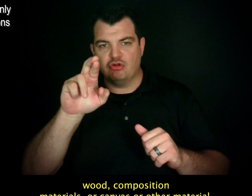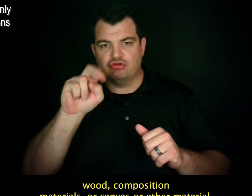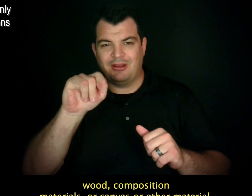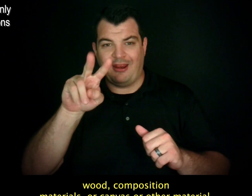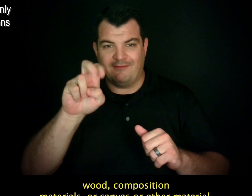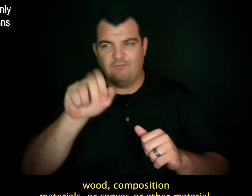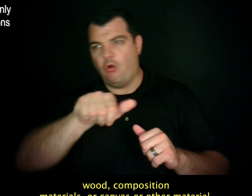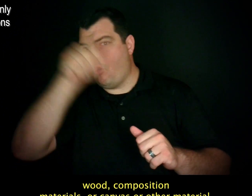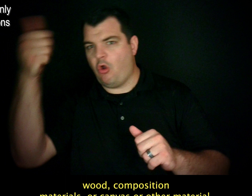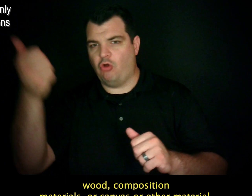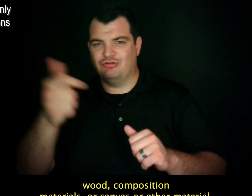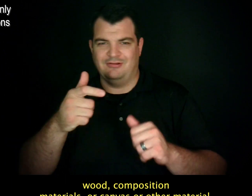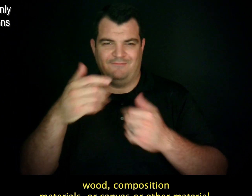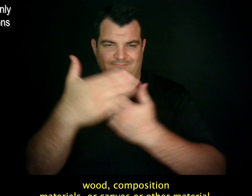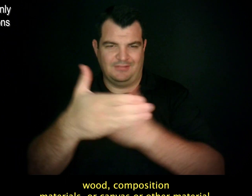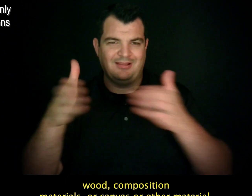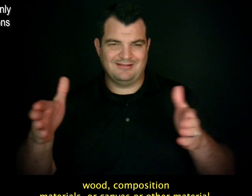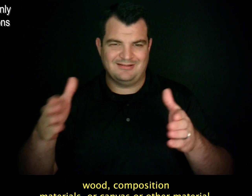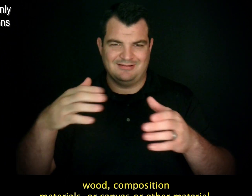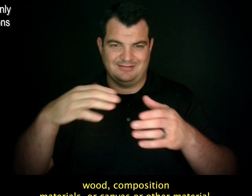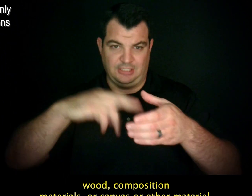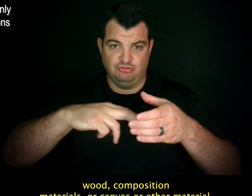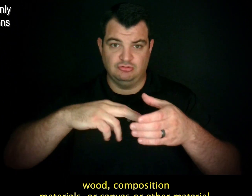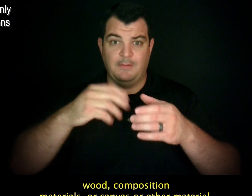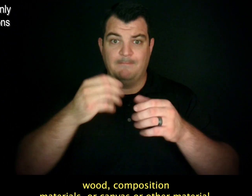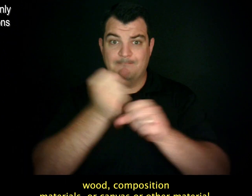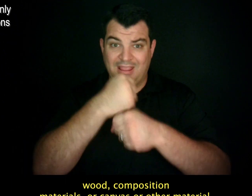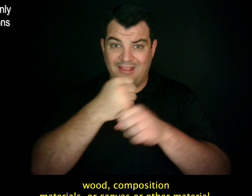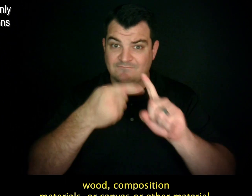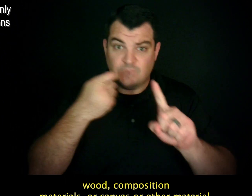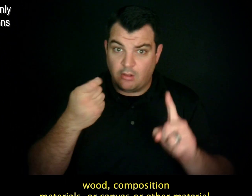wood, composition materials, or canvas or other material.